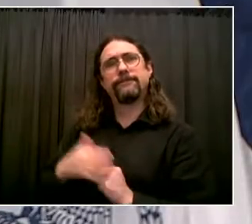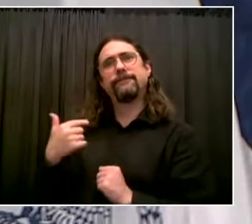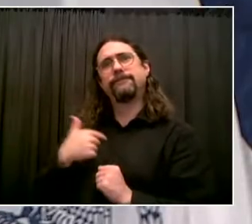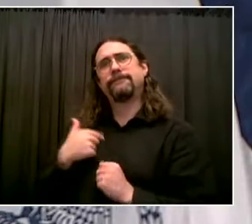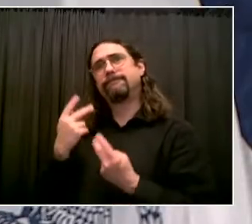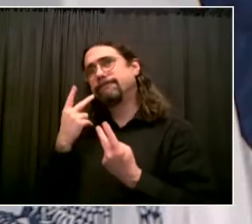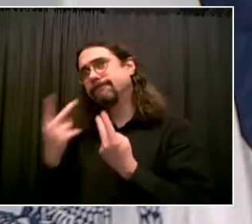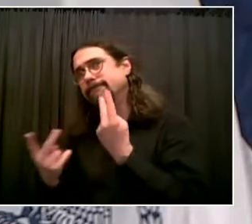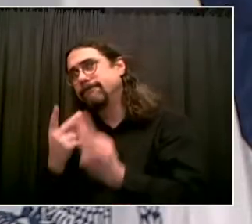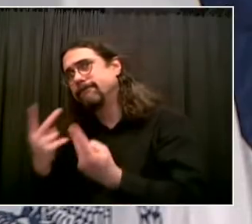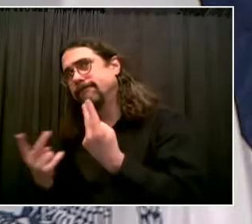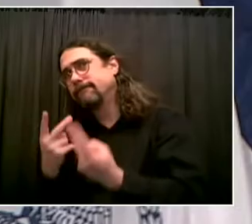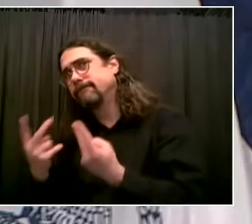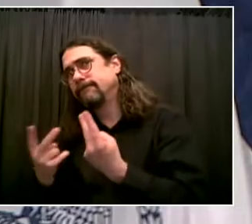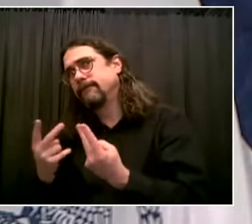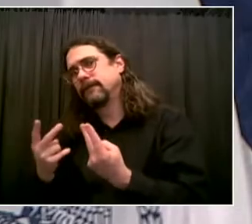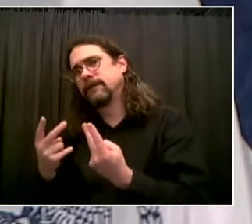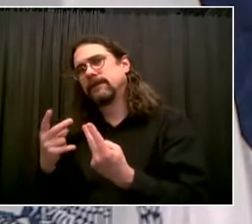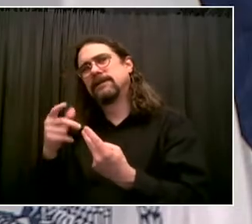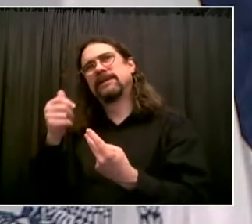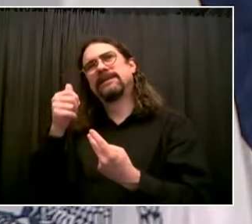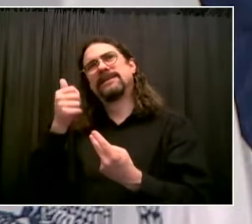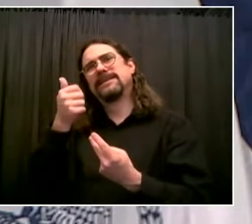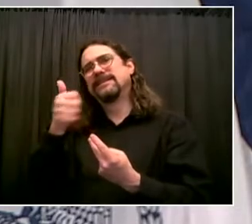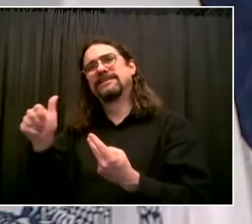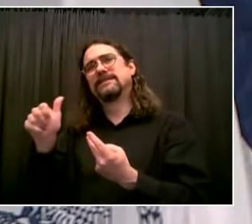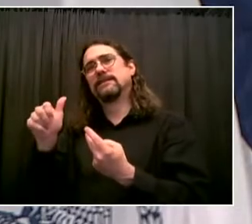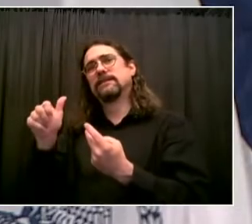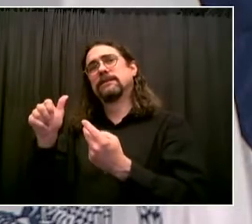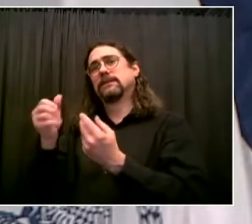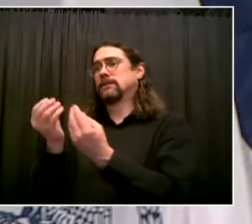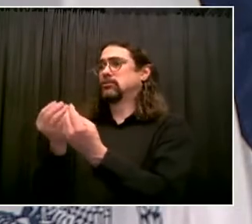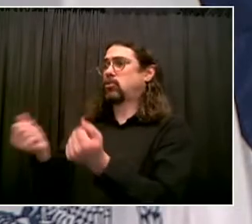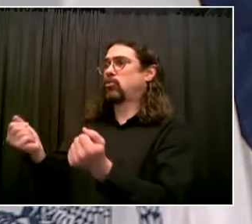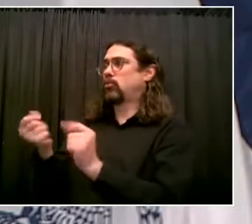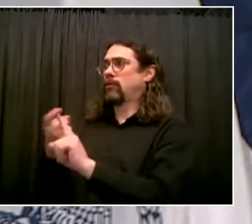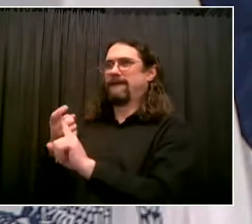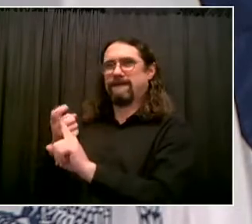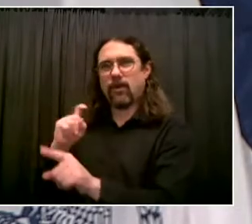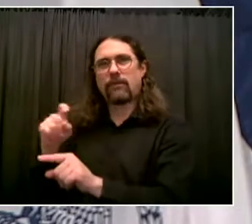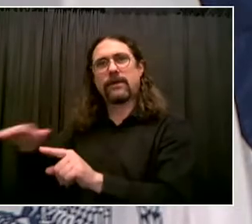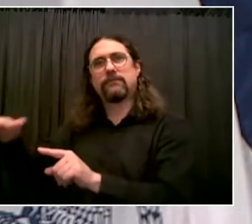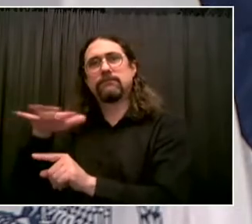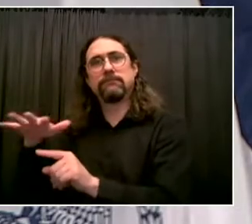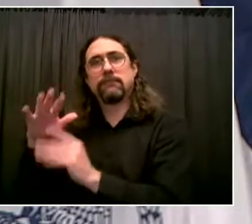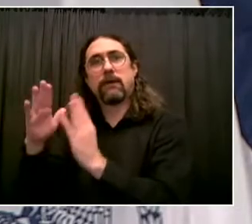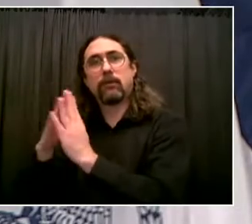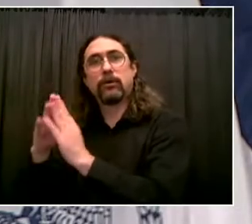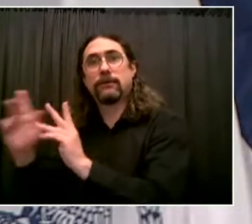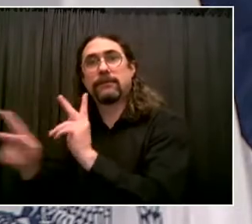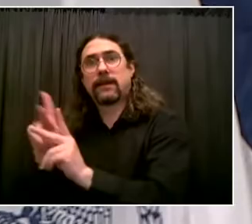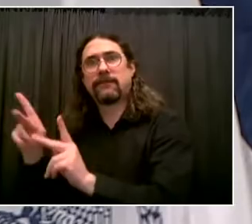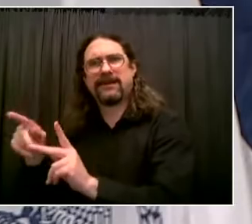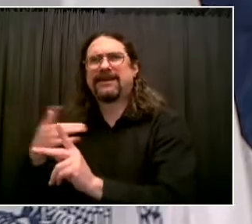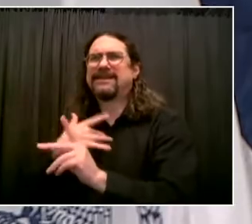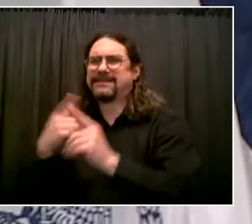SEVEN YEARS PLUS IS COMMUNITY BASED SOLUTIONS ARE THE MOST ETERNAL SOLUTIONS . THE HISTORY ALL OVER THE